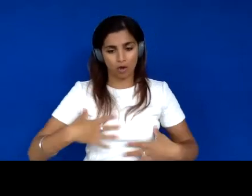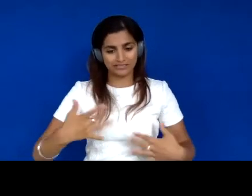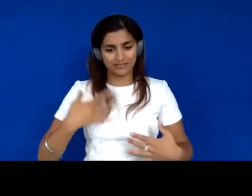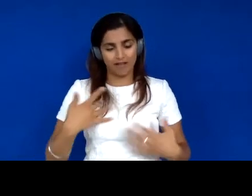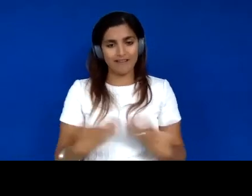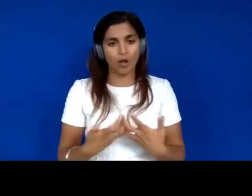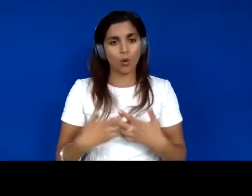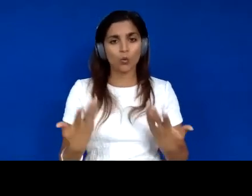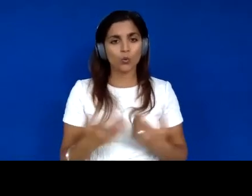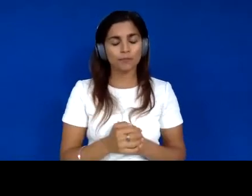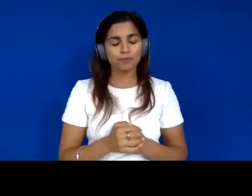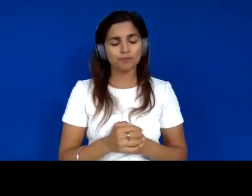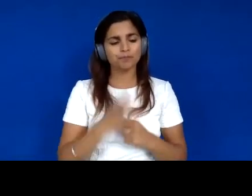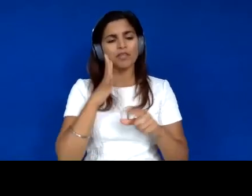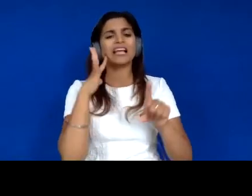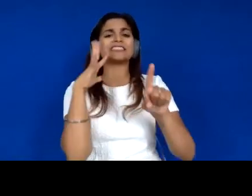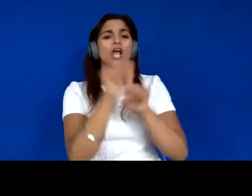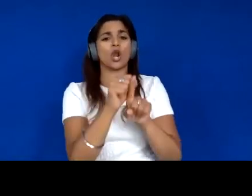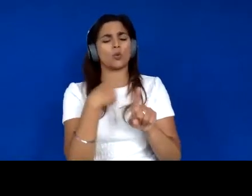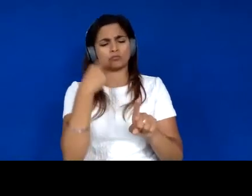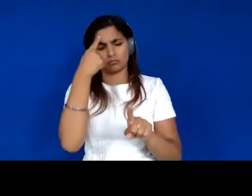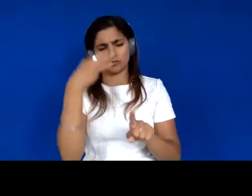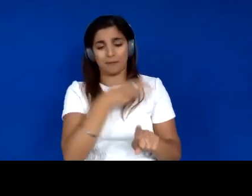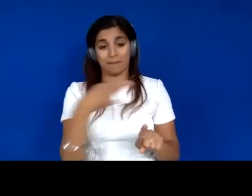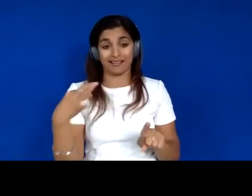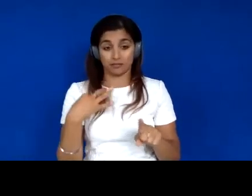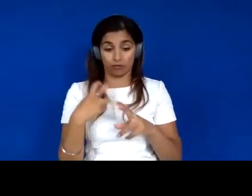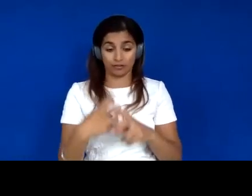research often provided a long list of symptoms illnesses and affected body